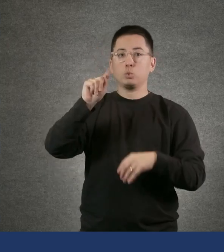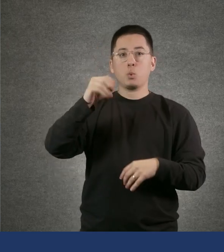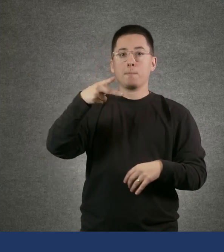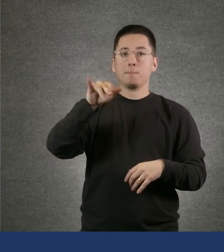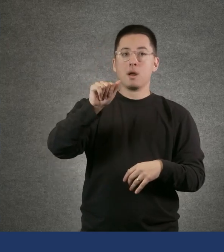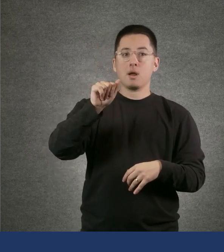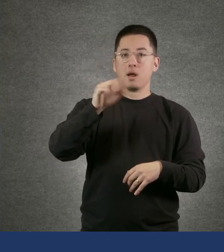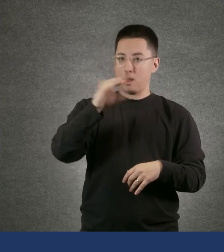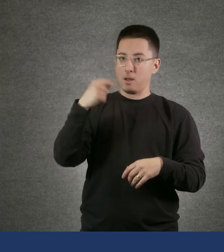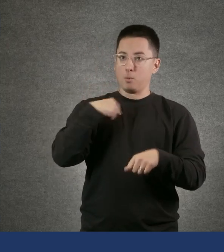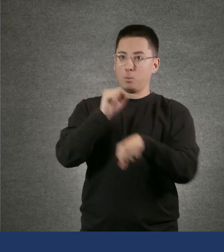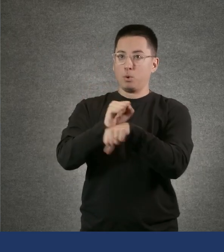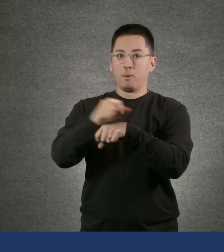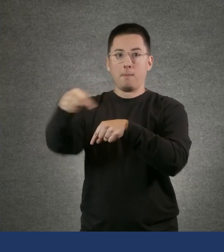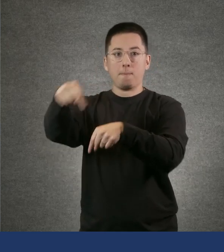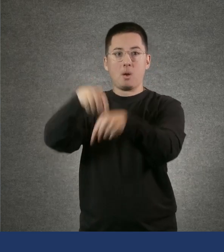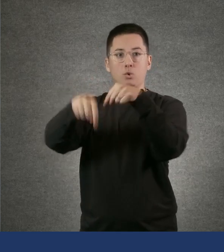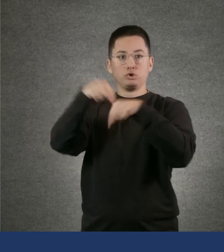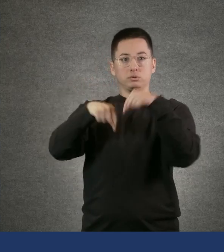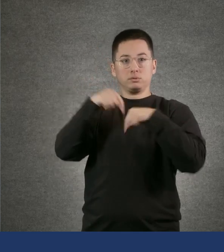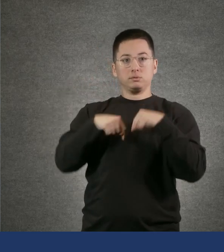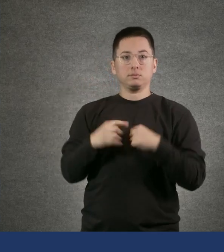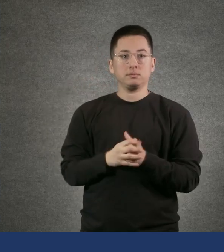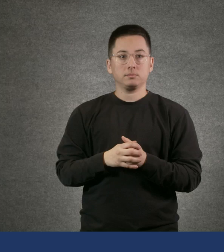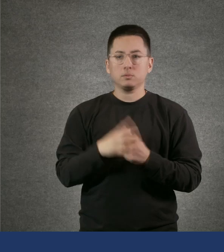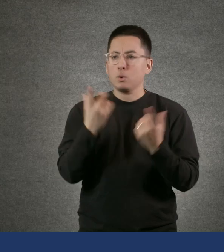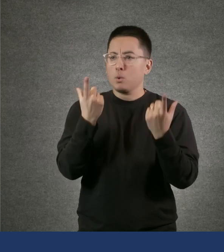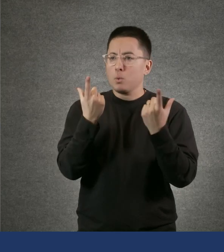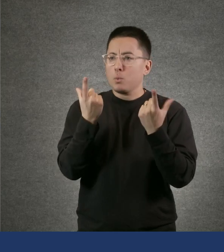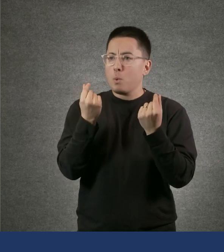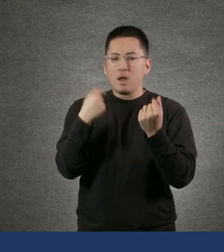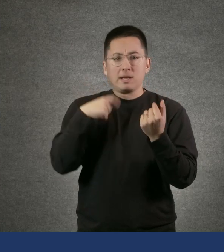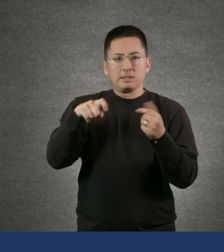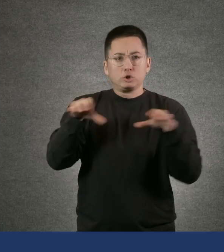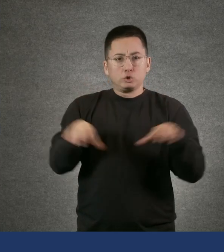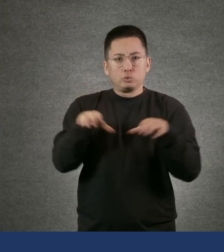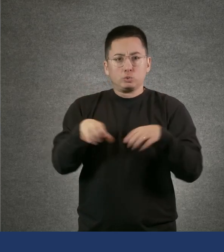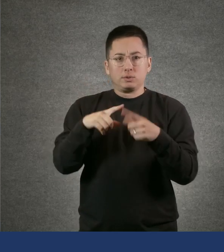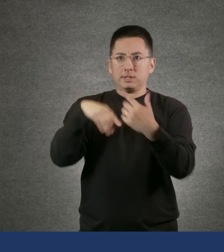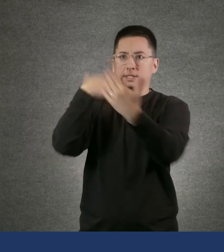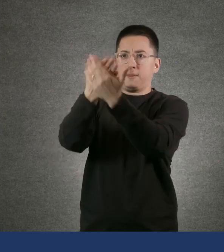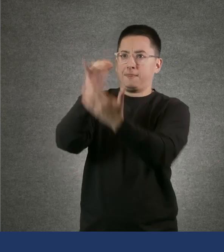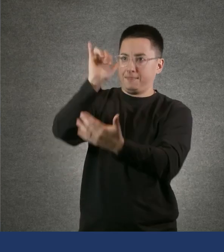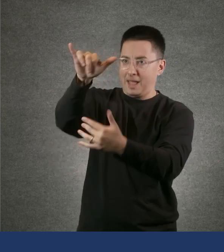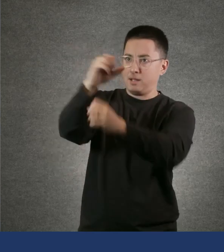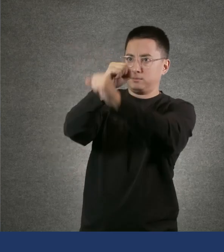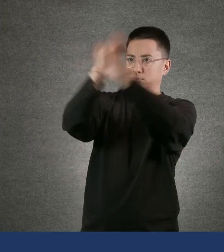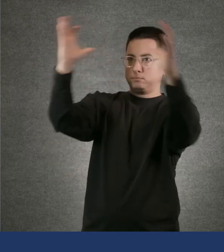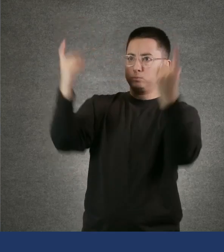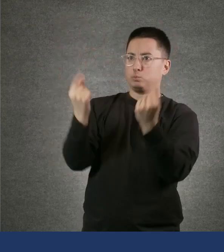I like to look at the big picture, I want my utopia, and then I start backwards.